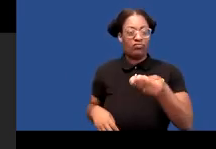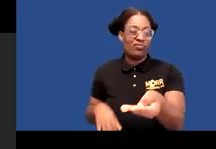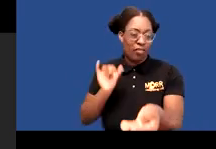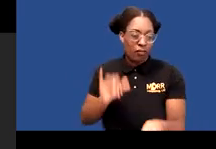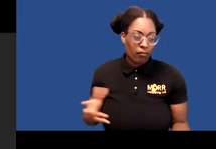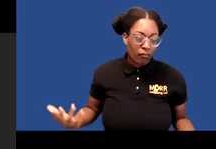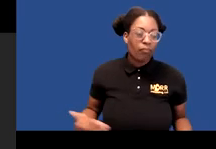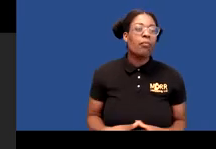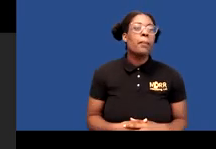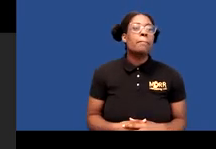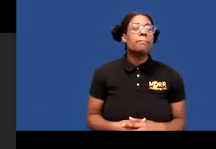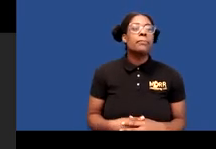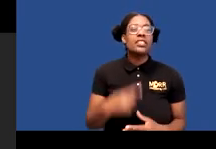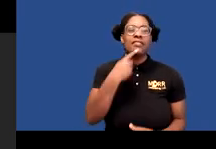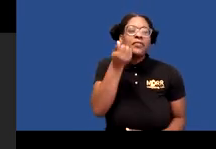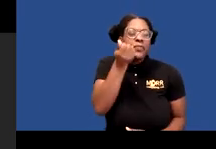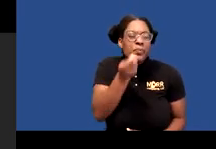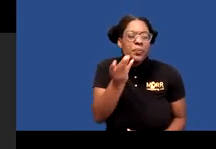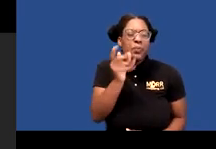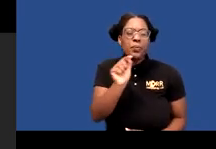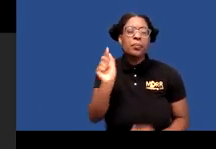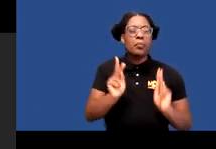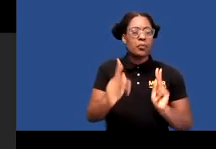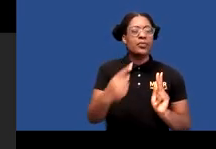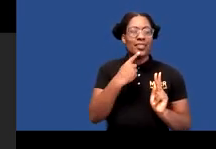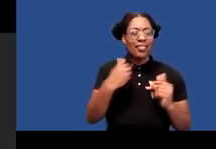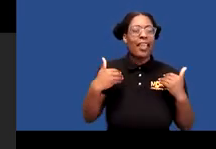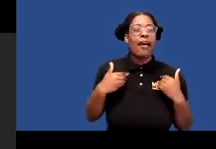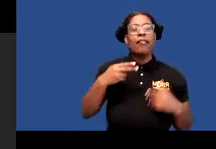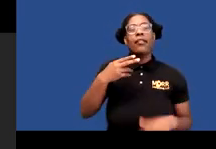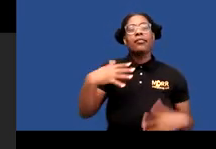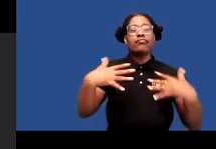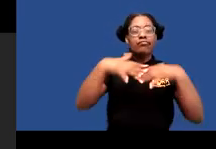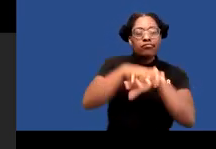have hybrid onsite and online asynchronous consultations.